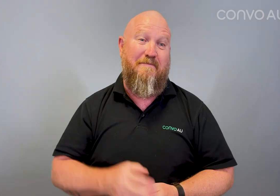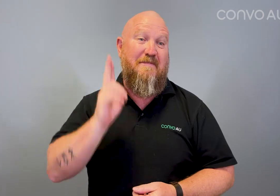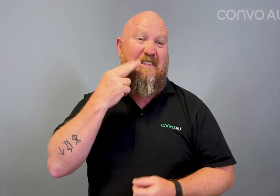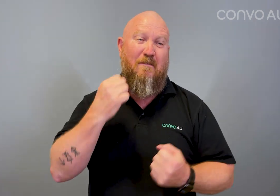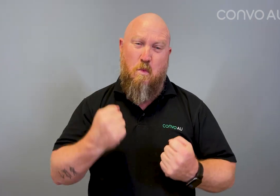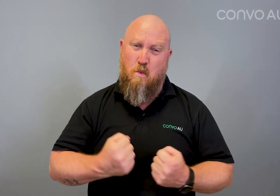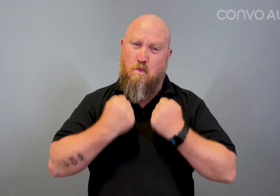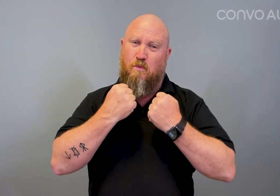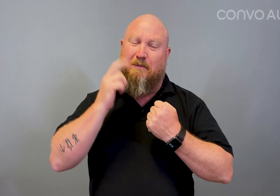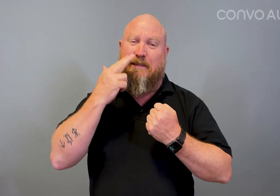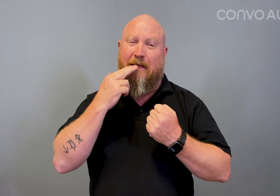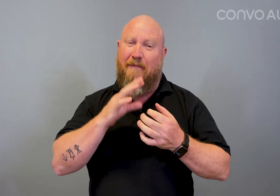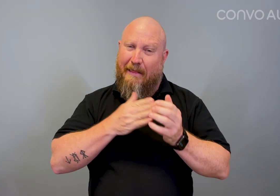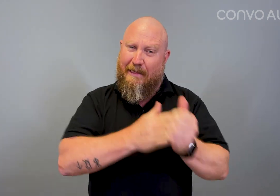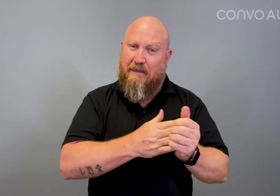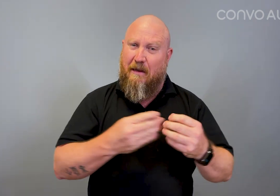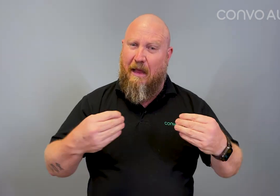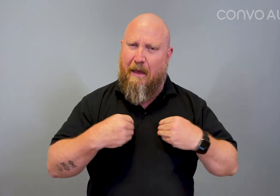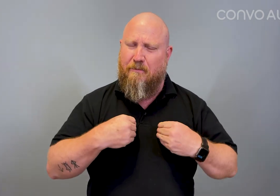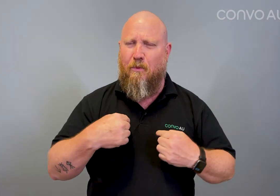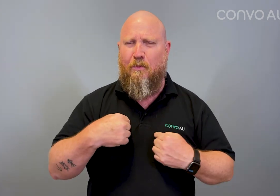As a Deaf-owned and Deaf-led company,